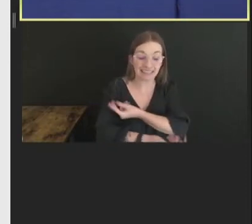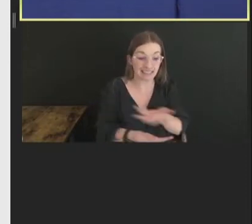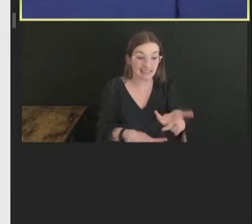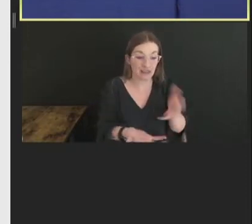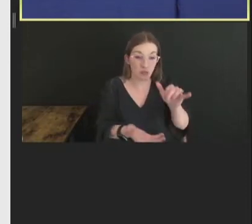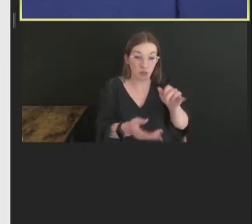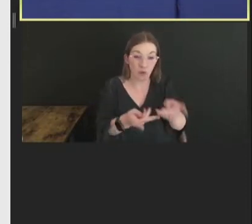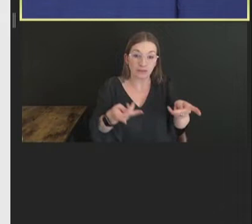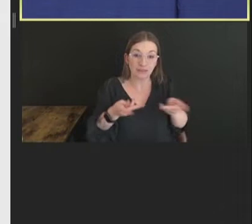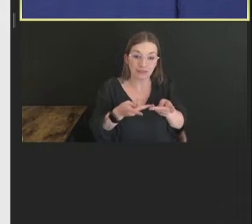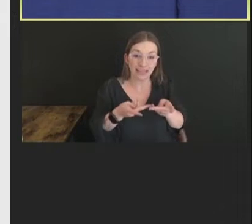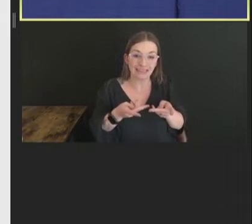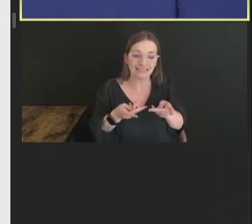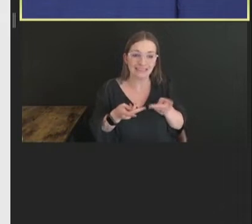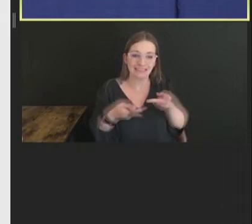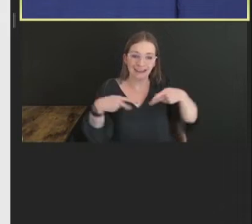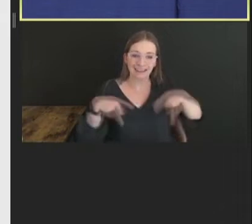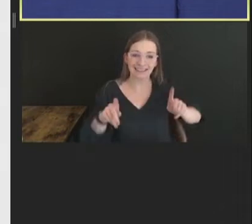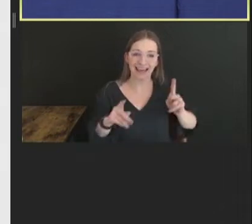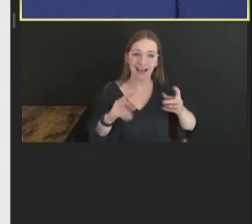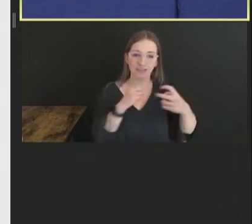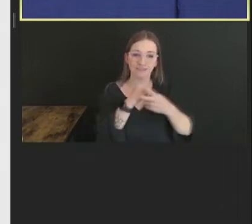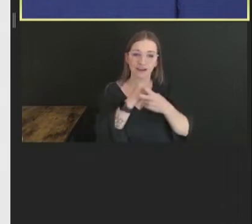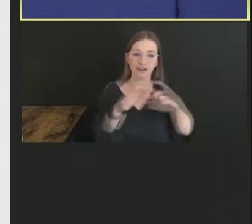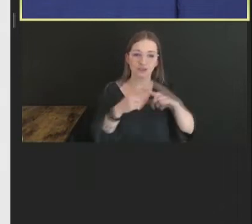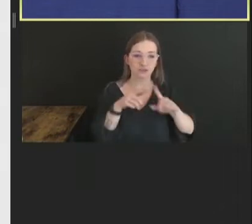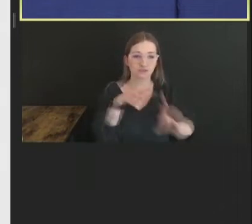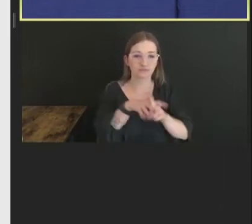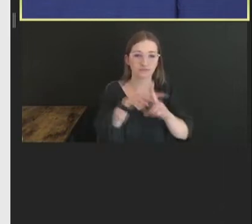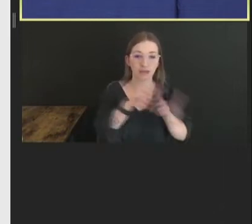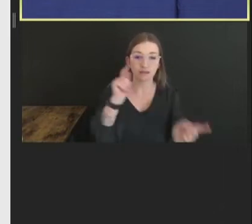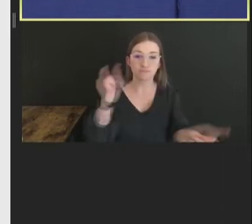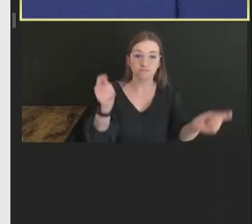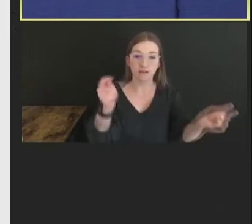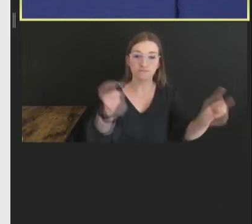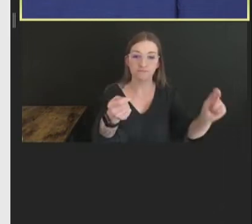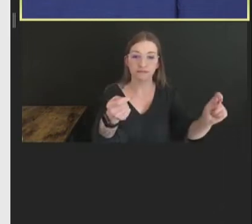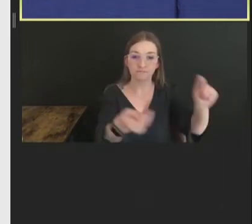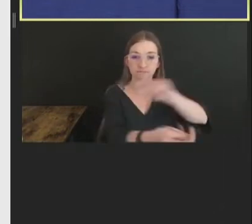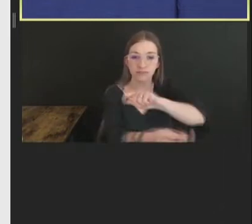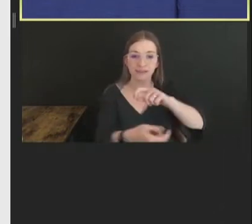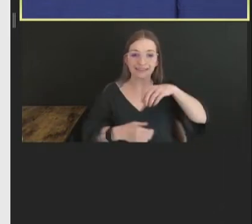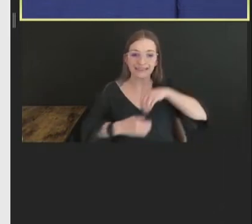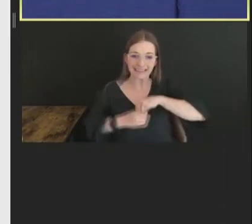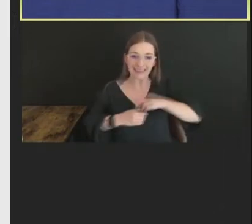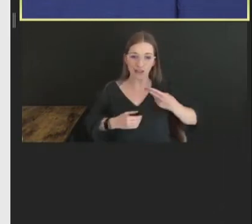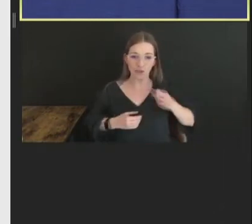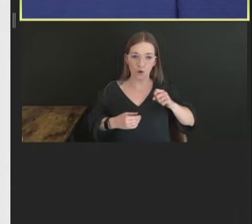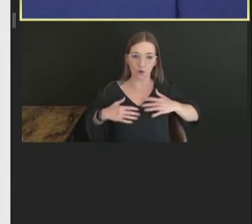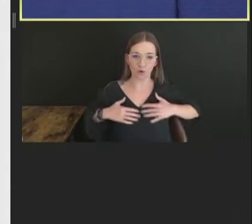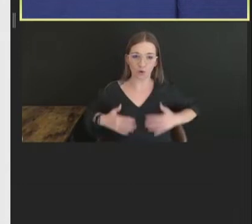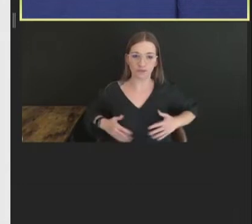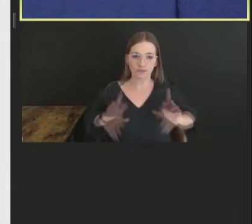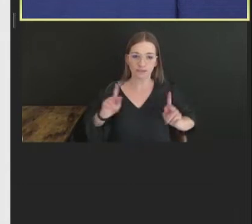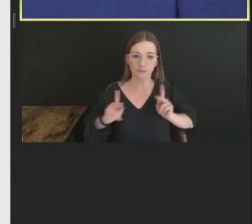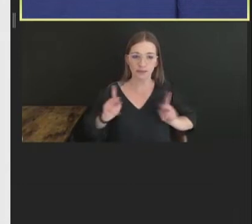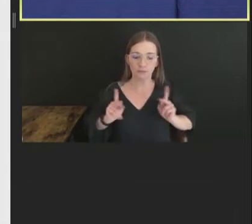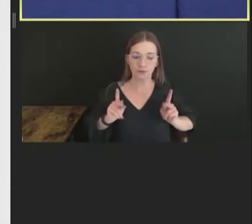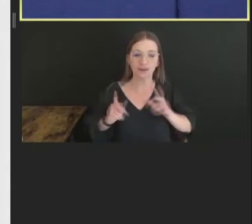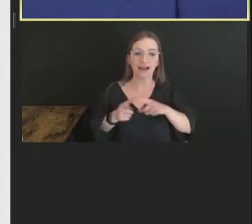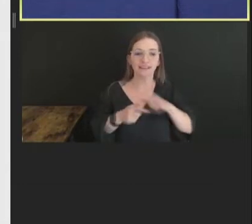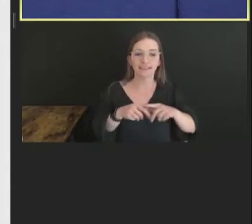perpetually and continually evolve within the host and jumping out then into populations.